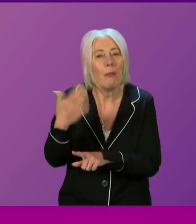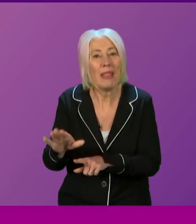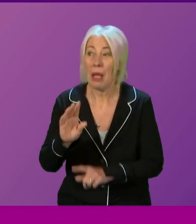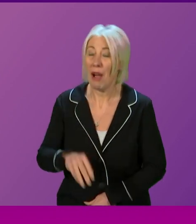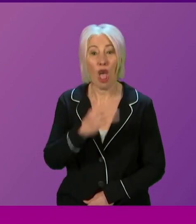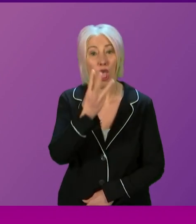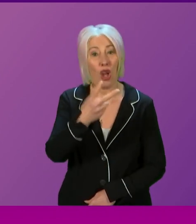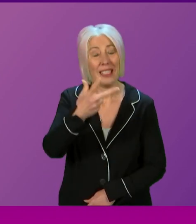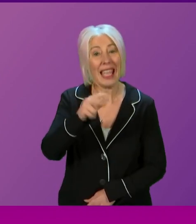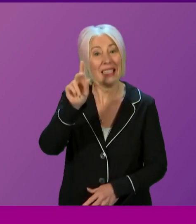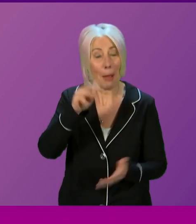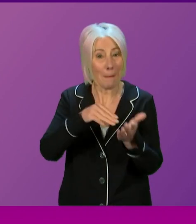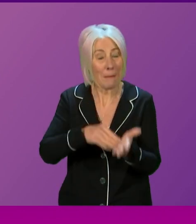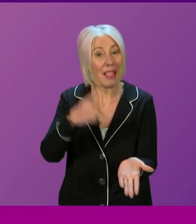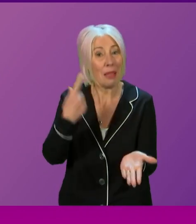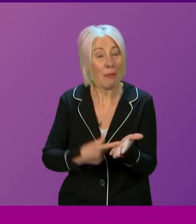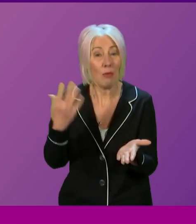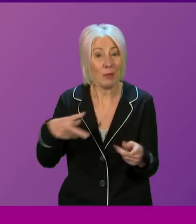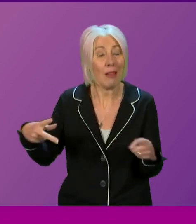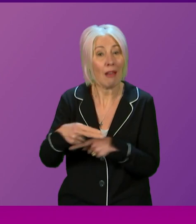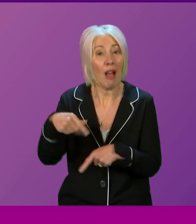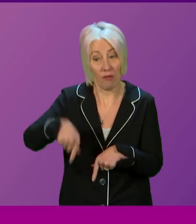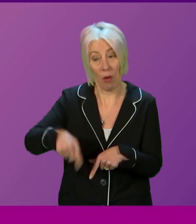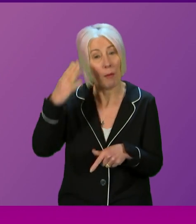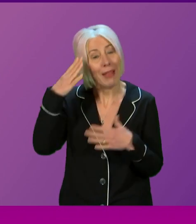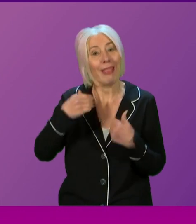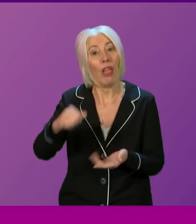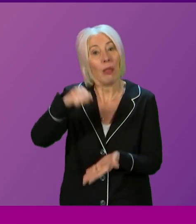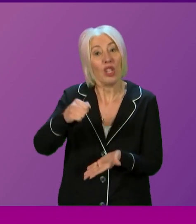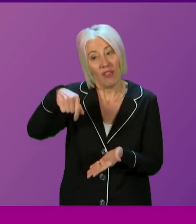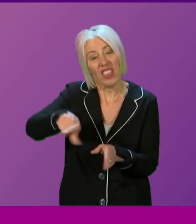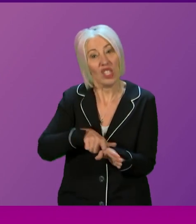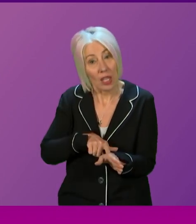just been cut from this year’s mental health budget—money that could have been spent